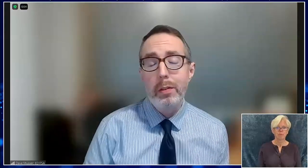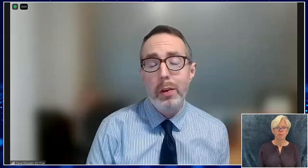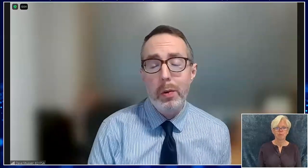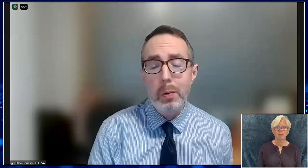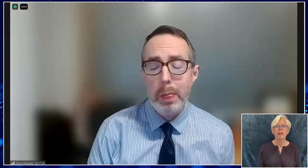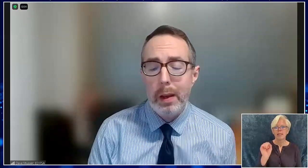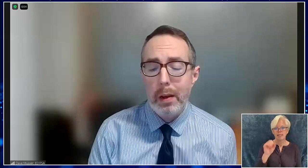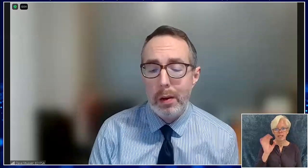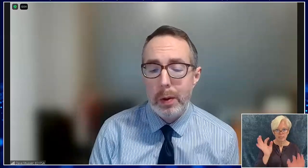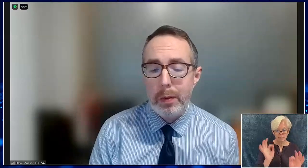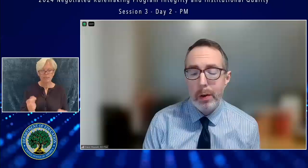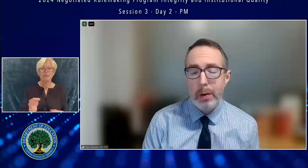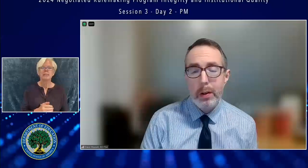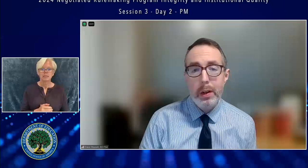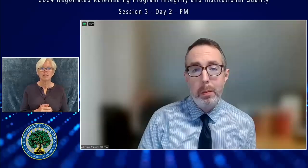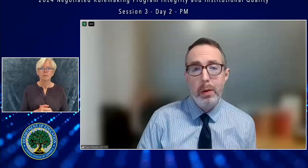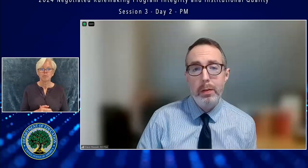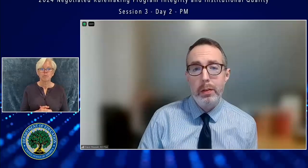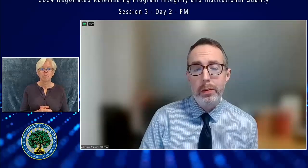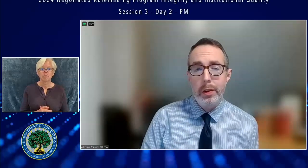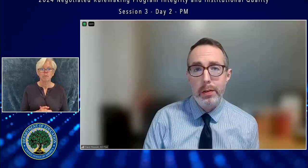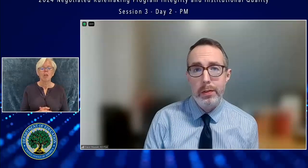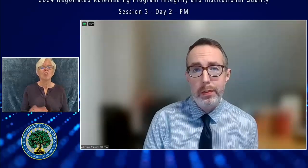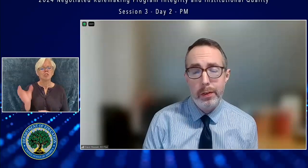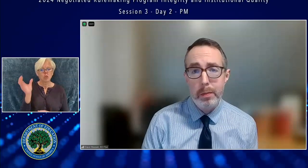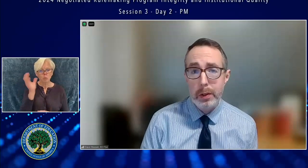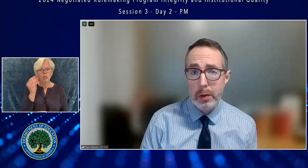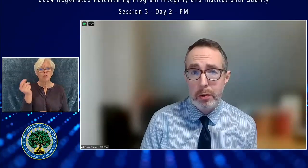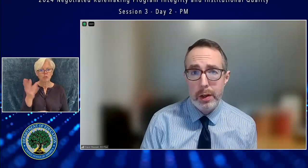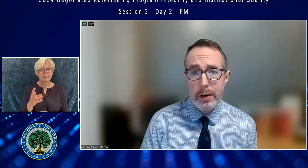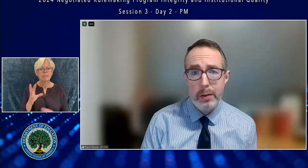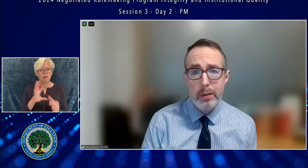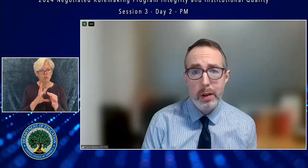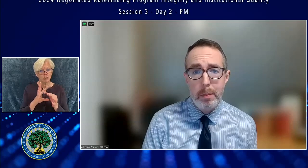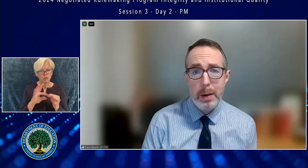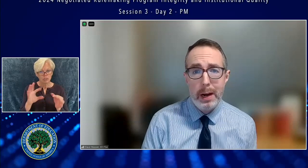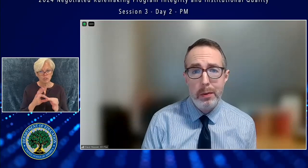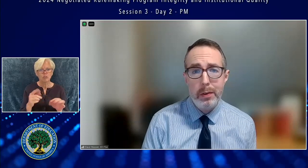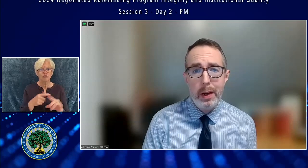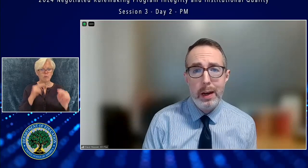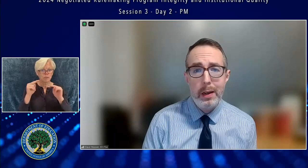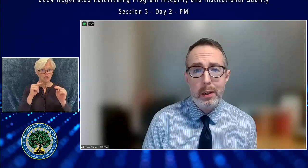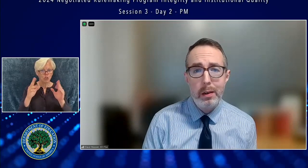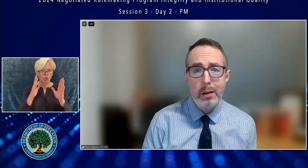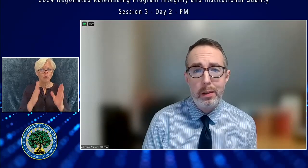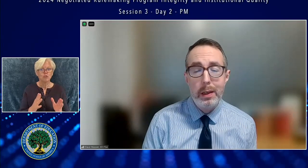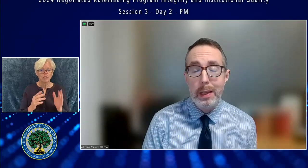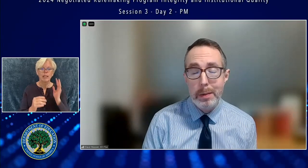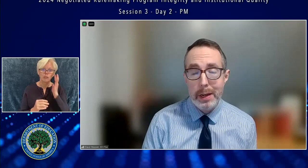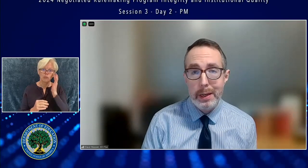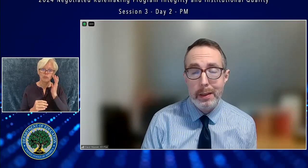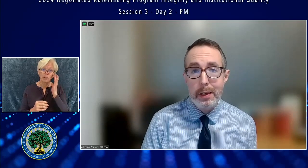So we heard a number of concerns from negotiators about eliminating the